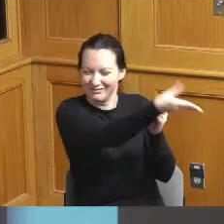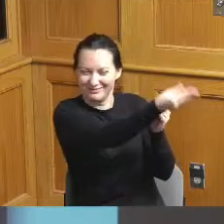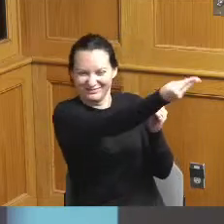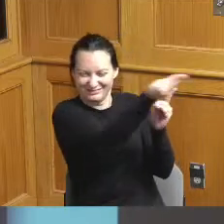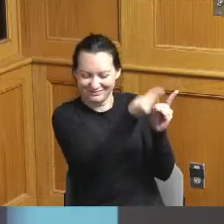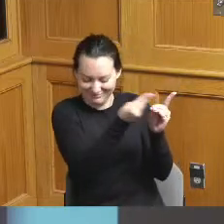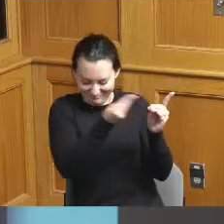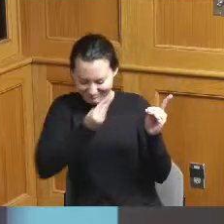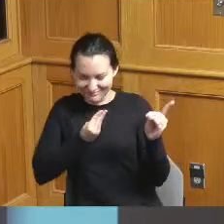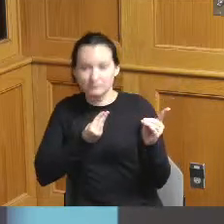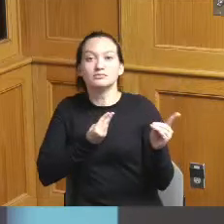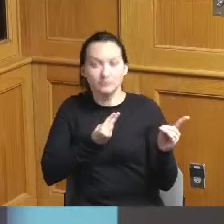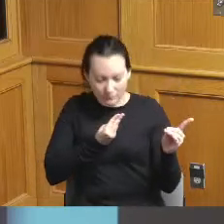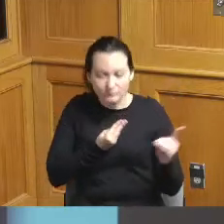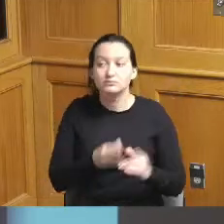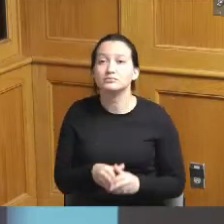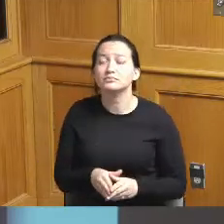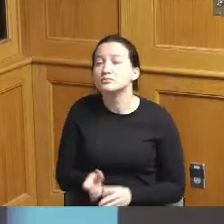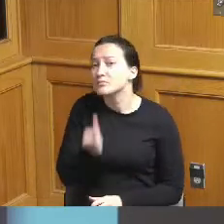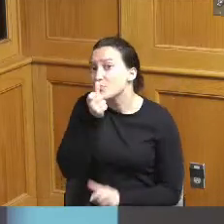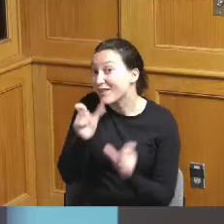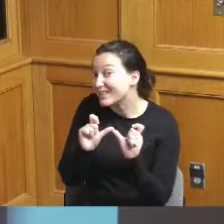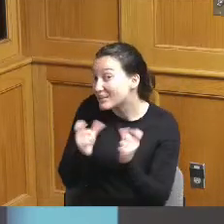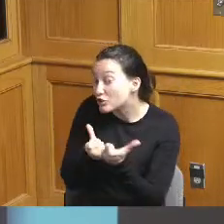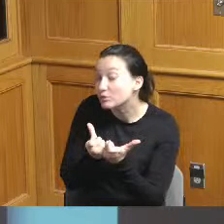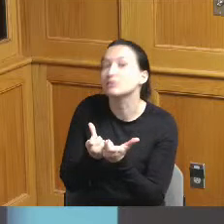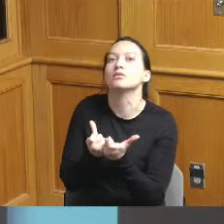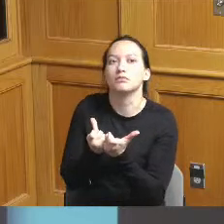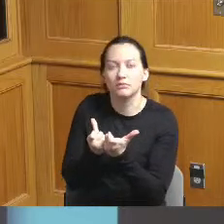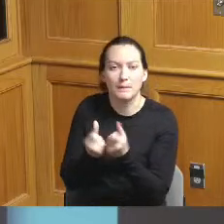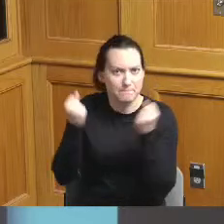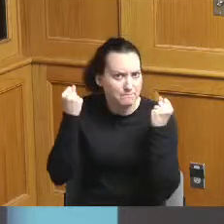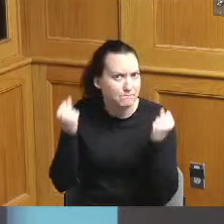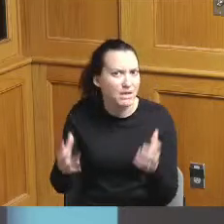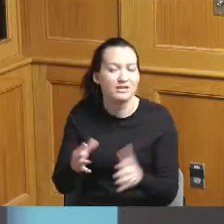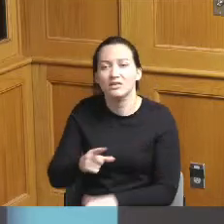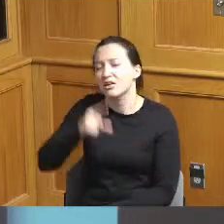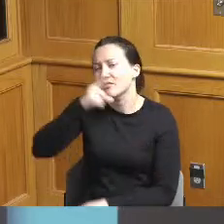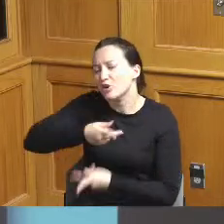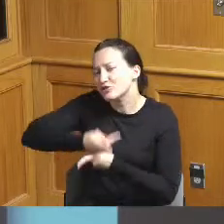the funds that we receive private agencies will include multiple foster care agencies you just